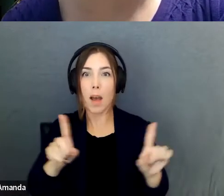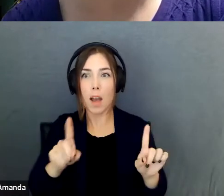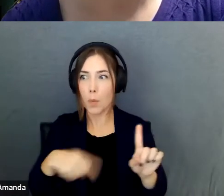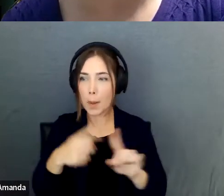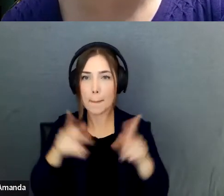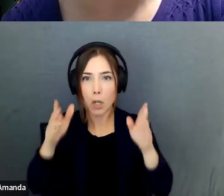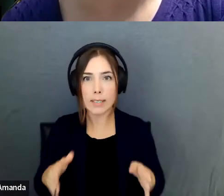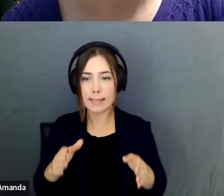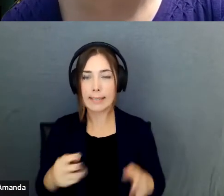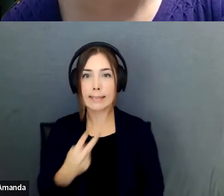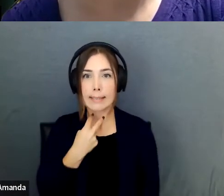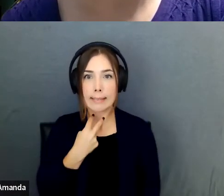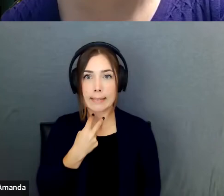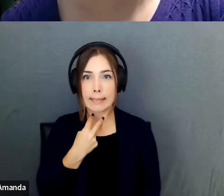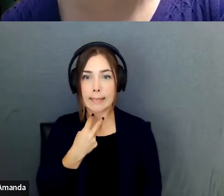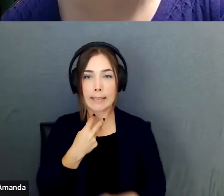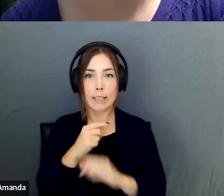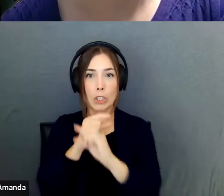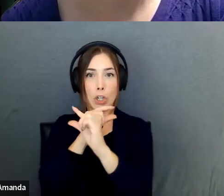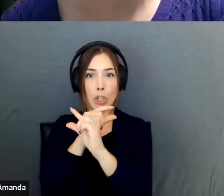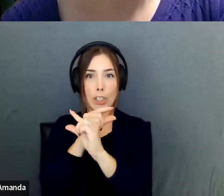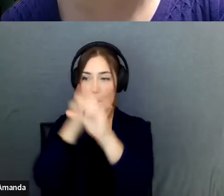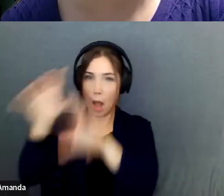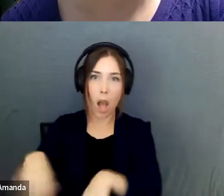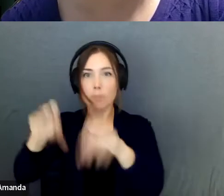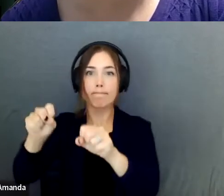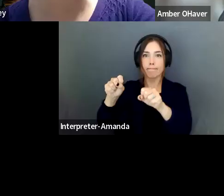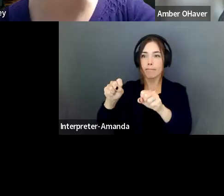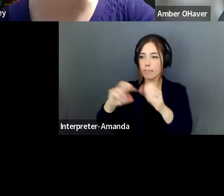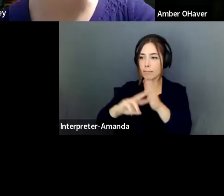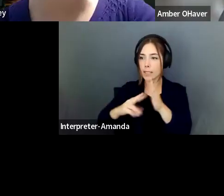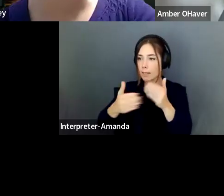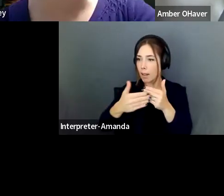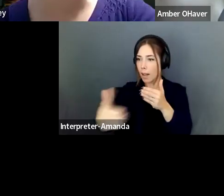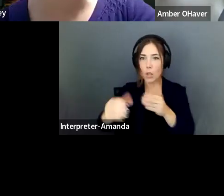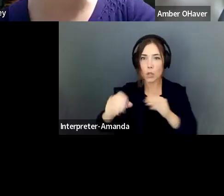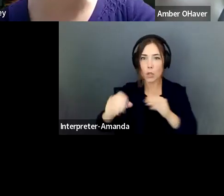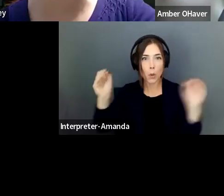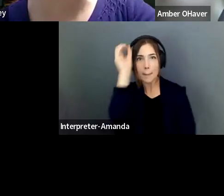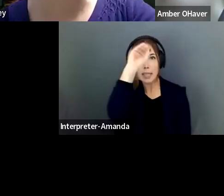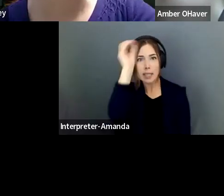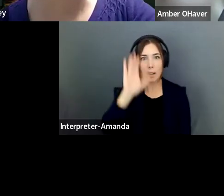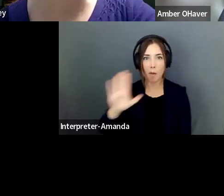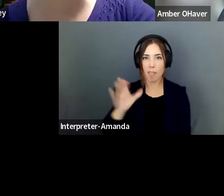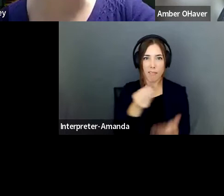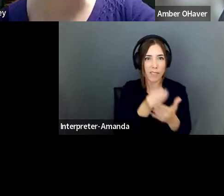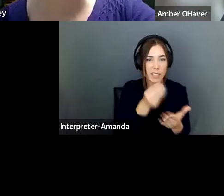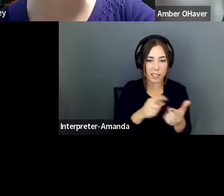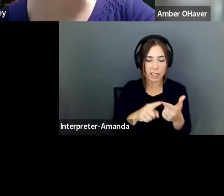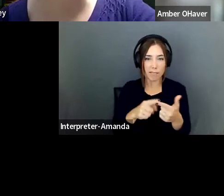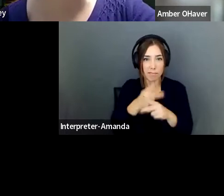They have nothing, no finances their care where they want to live, how they want to